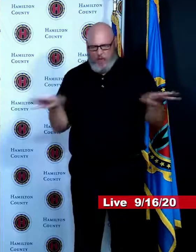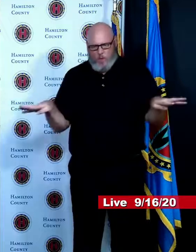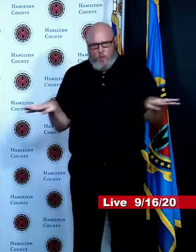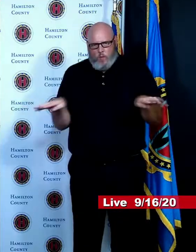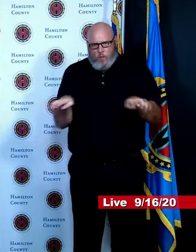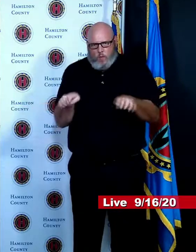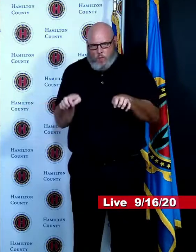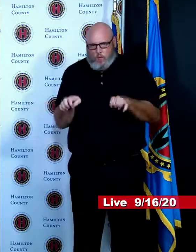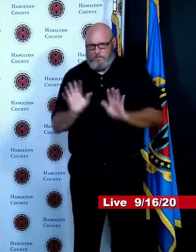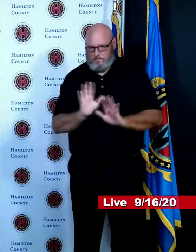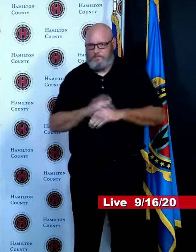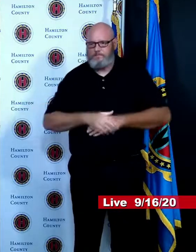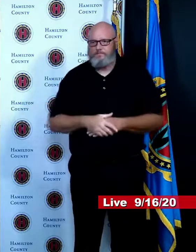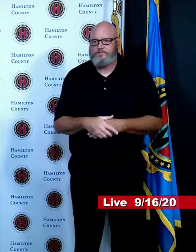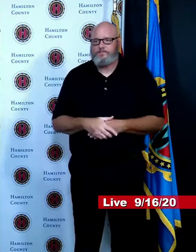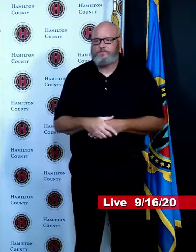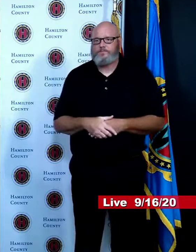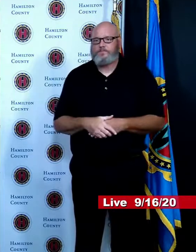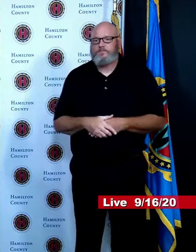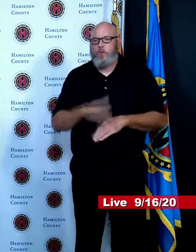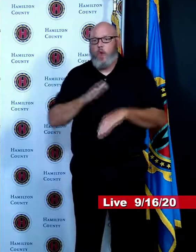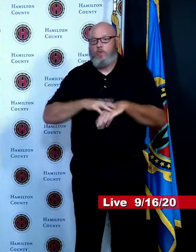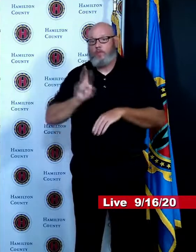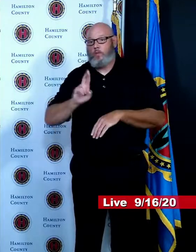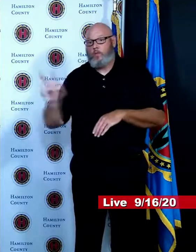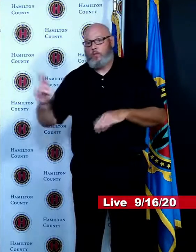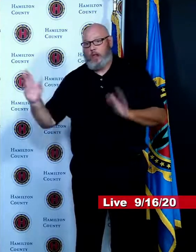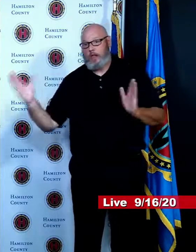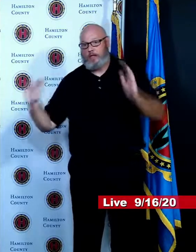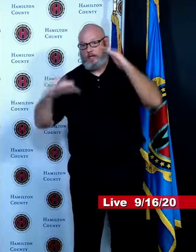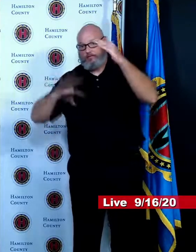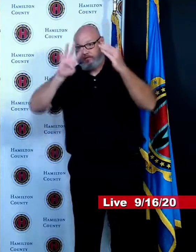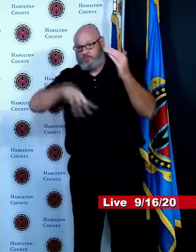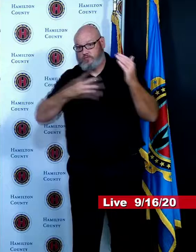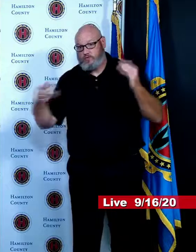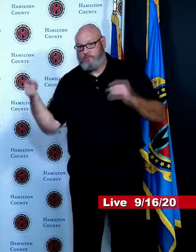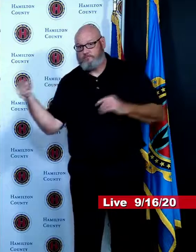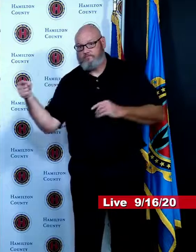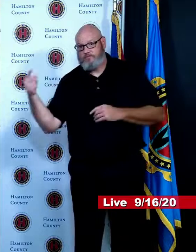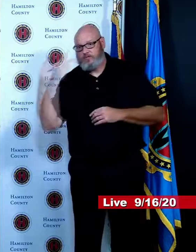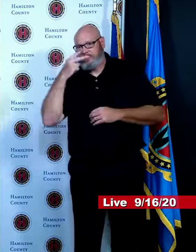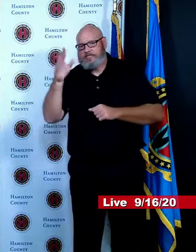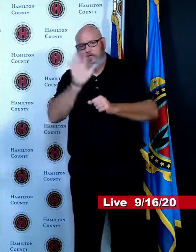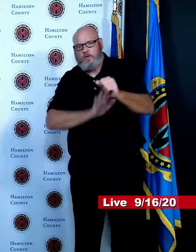right you see the 14-county area and that's how we have been looking at things we have region six which is the eight counties